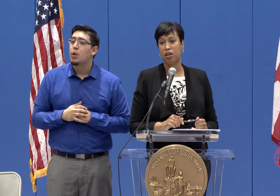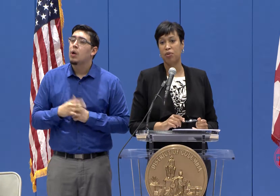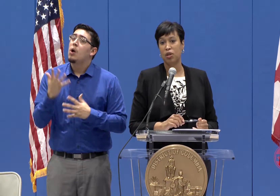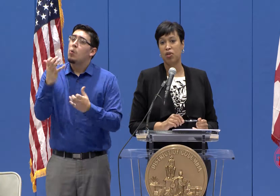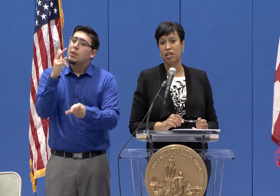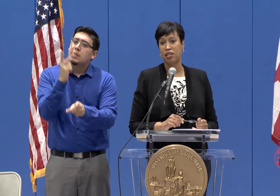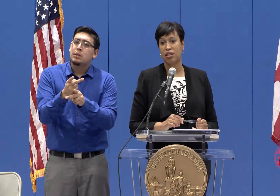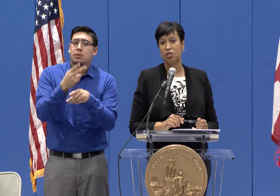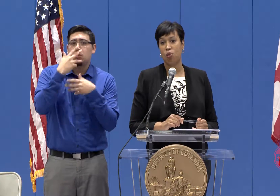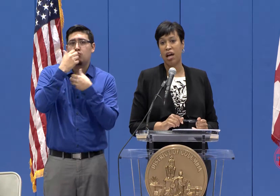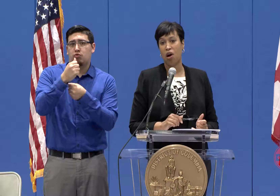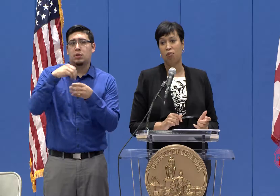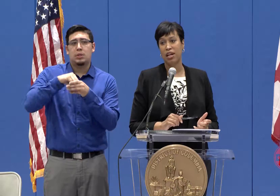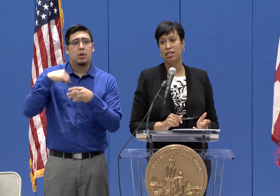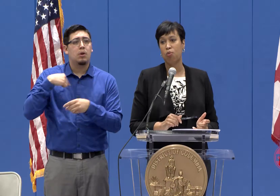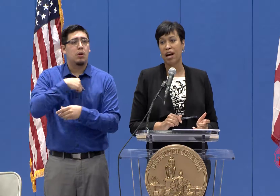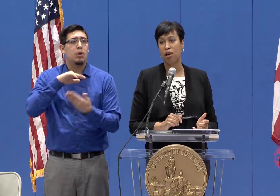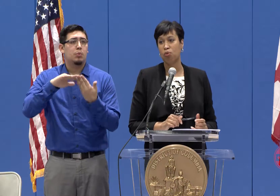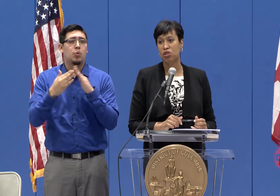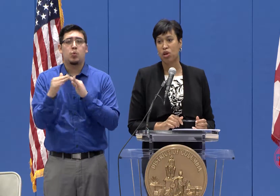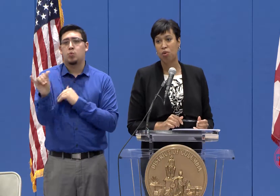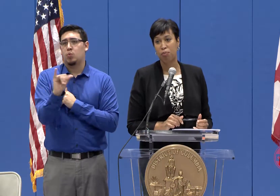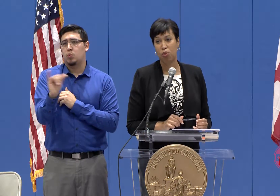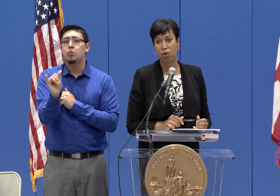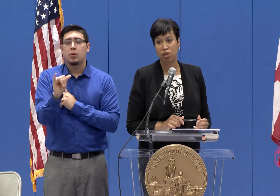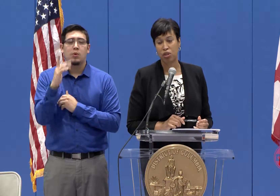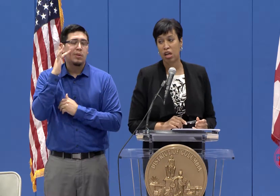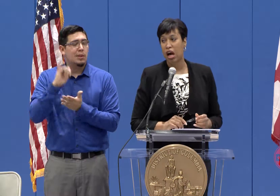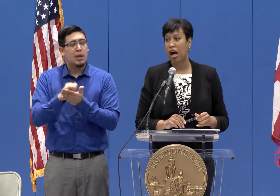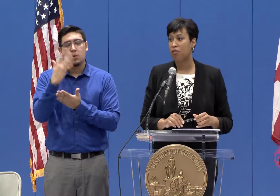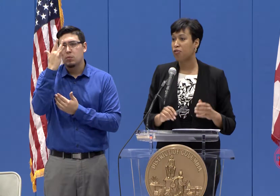COMMUNITIES AS WELL. THAT'S WHY IT WAS SO IMPORTANT